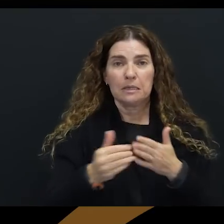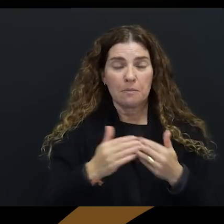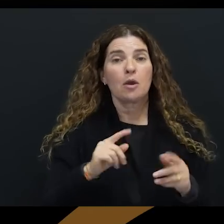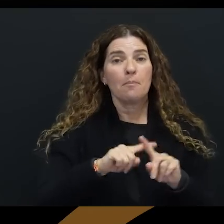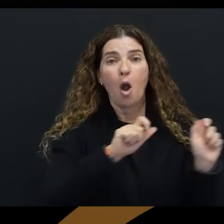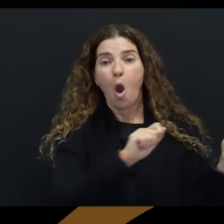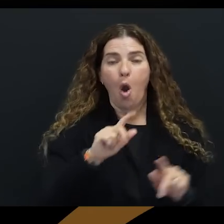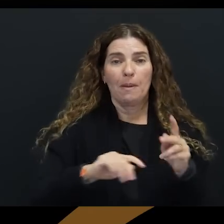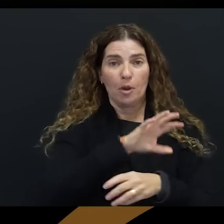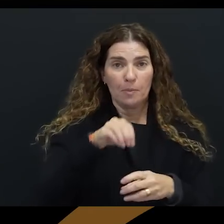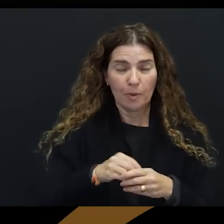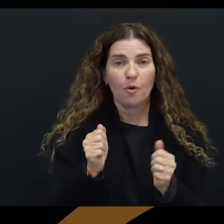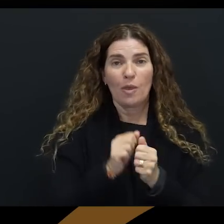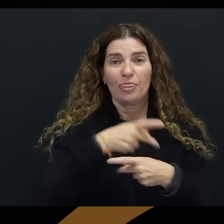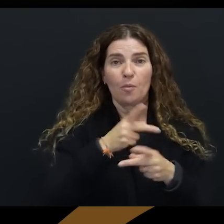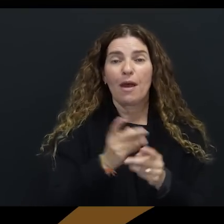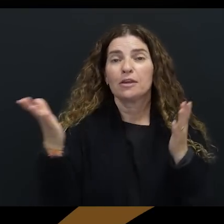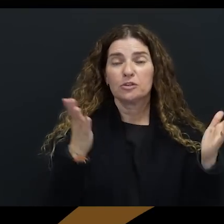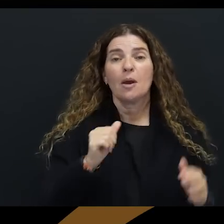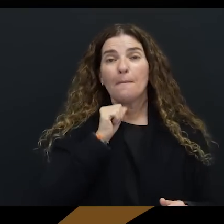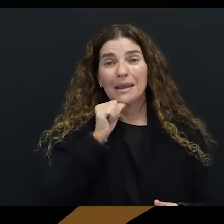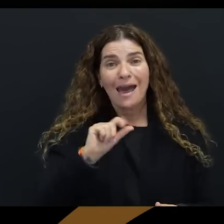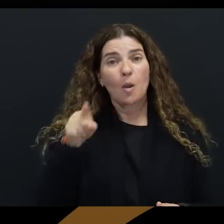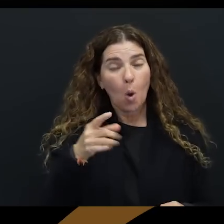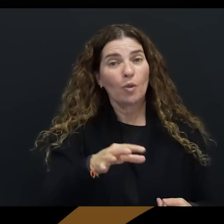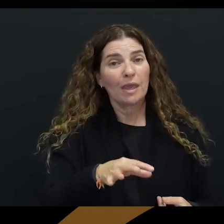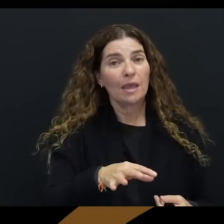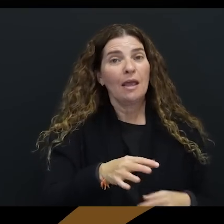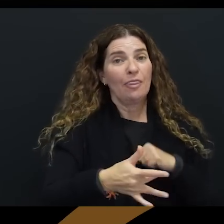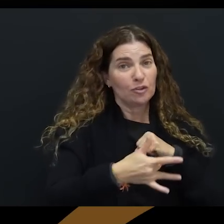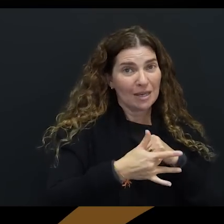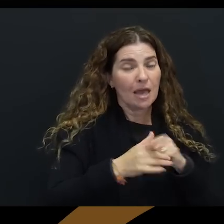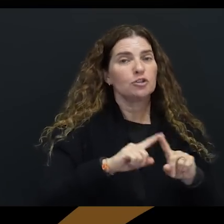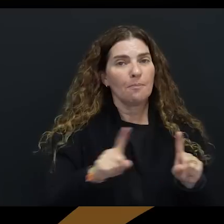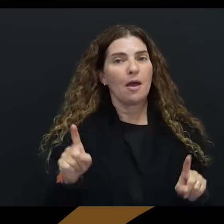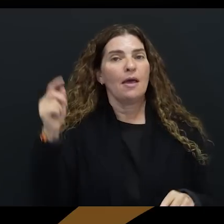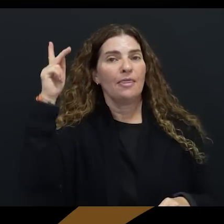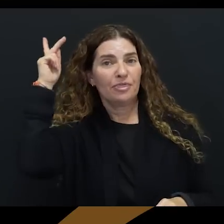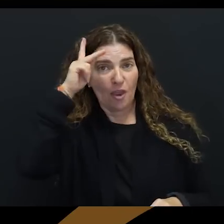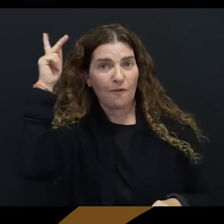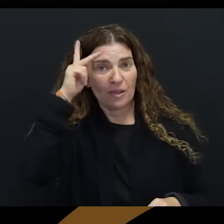What sets Apple apart is not just their technology, but their philosophy. They believe that accessibility is not a feature,